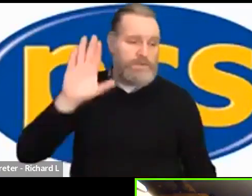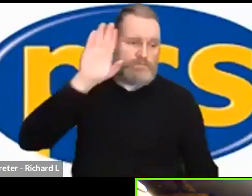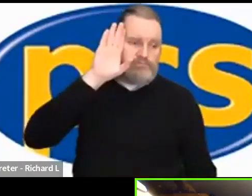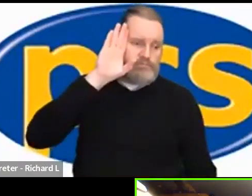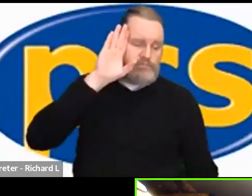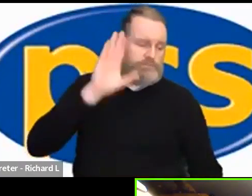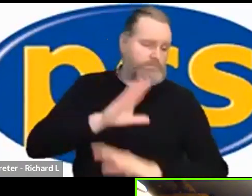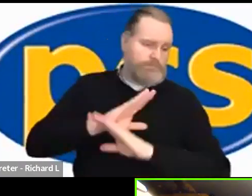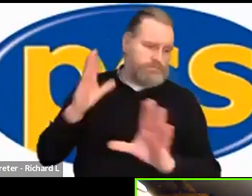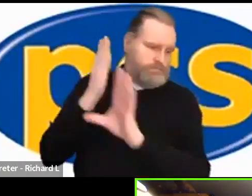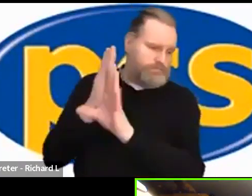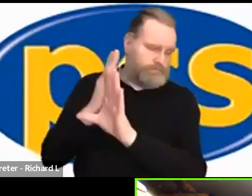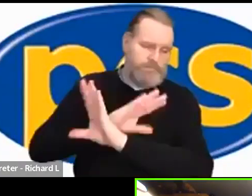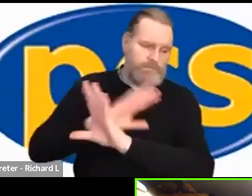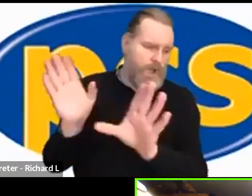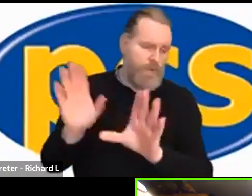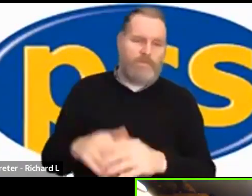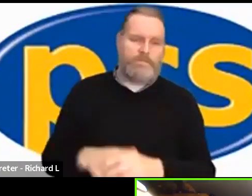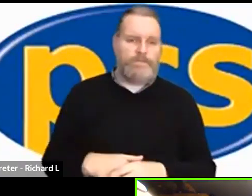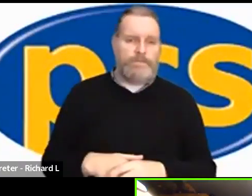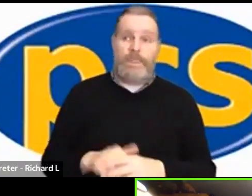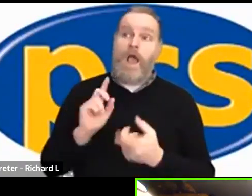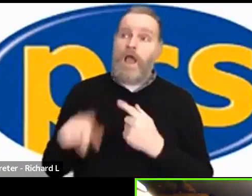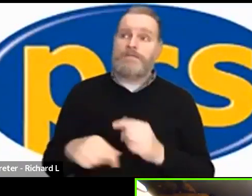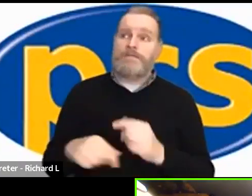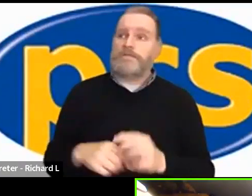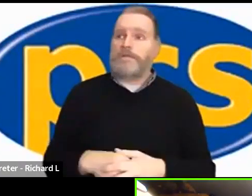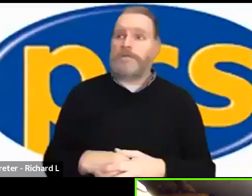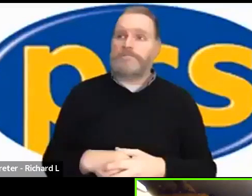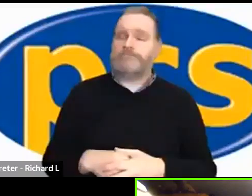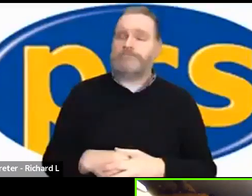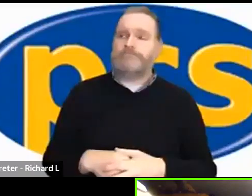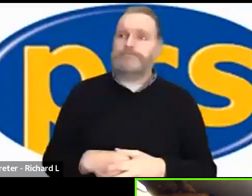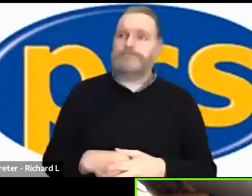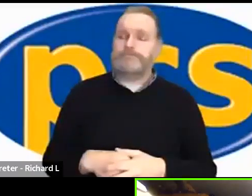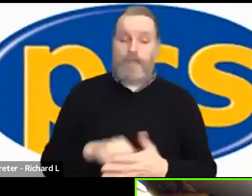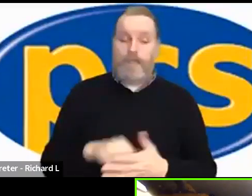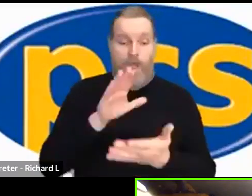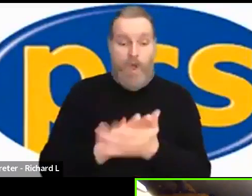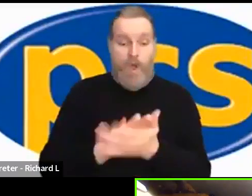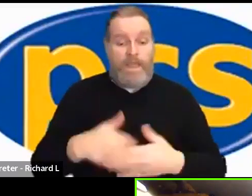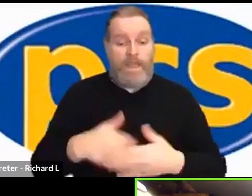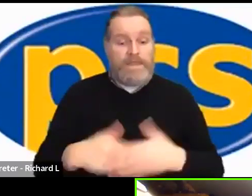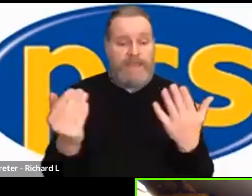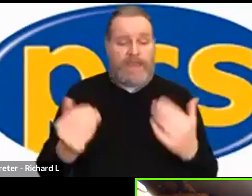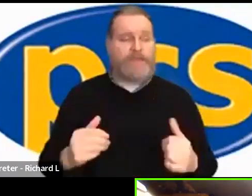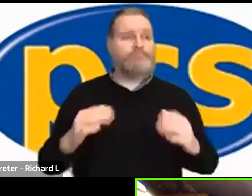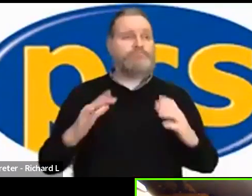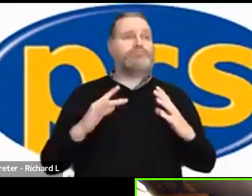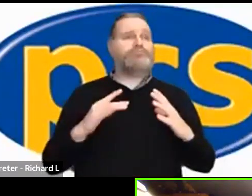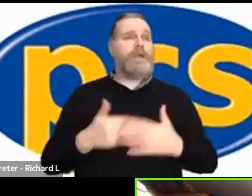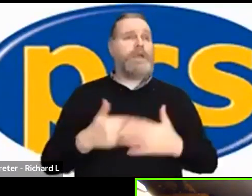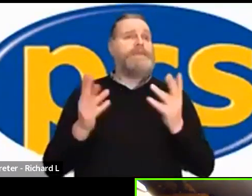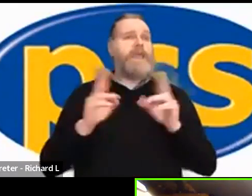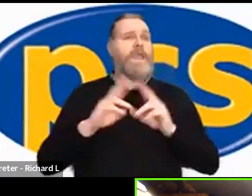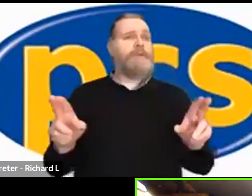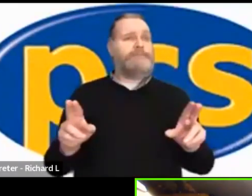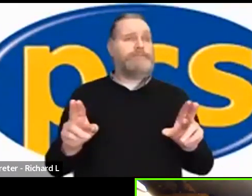and you can't stop them . Managers managers asking managers asking. But you don't have to respond, and you certainly don't have to notify notify anybody on the day day. Why you're not in the